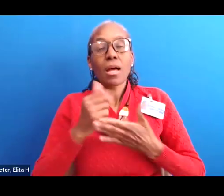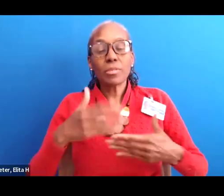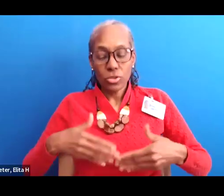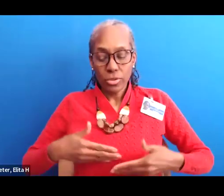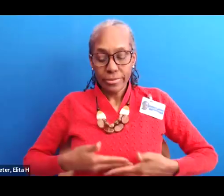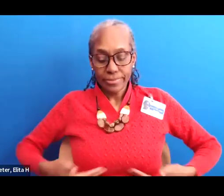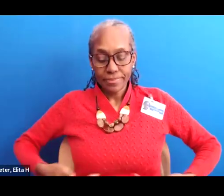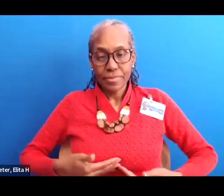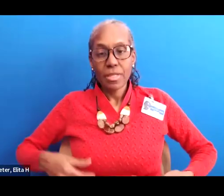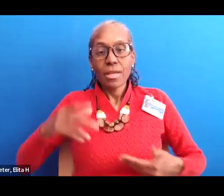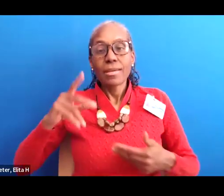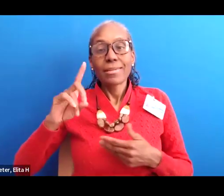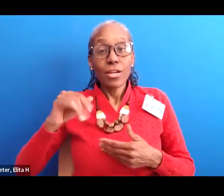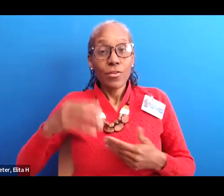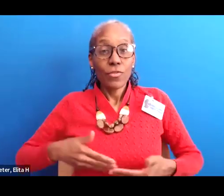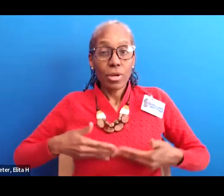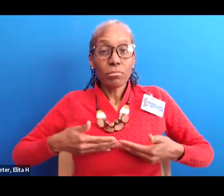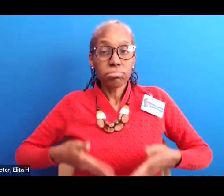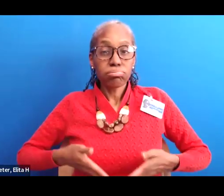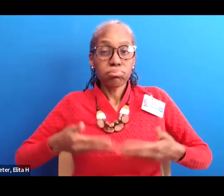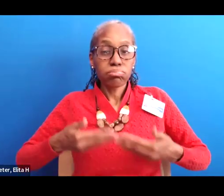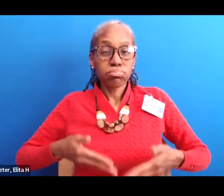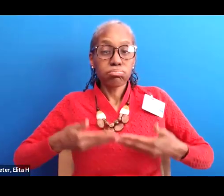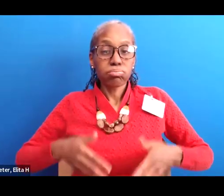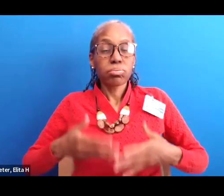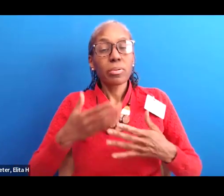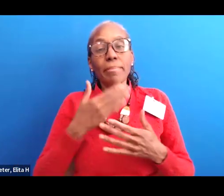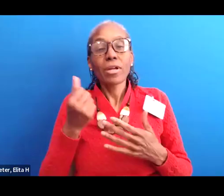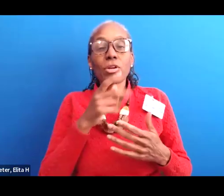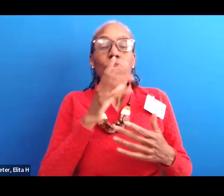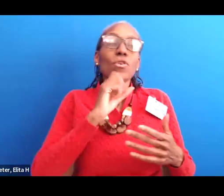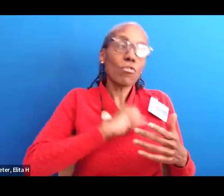You have better breathing, you can do some more coughing, you have a louder voice.